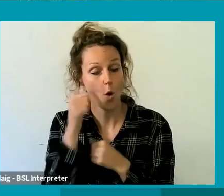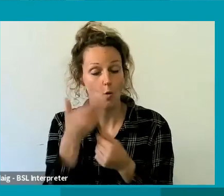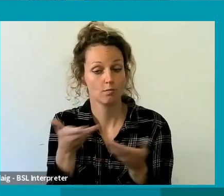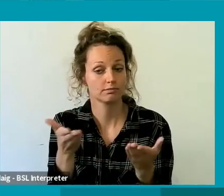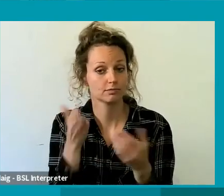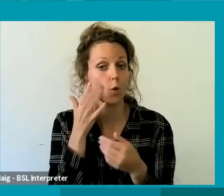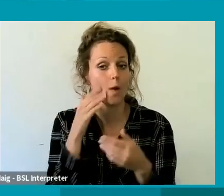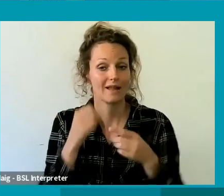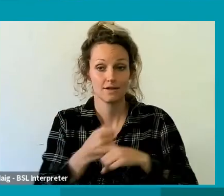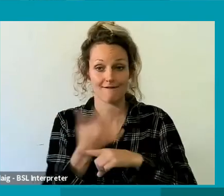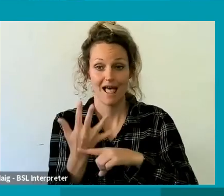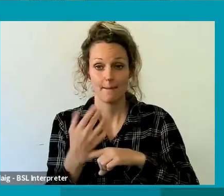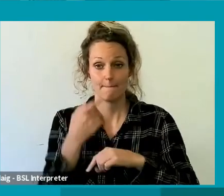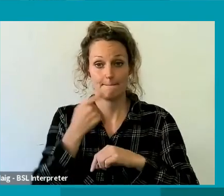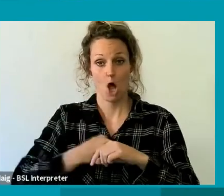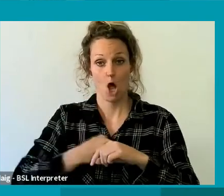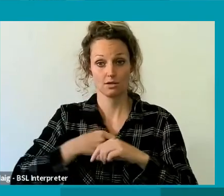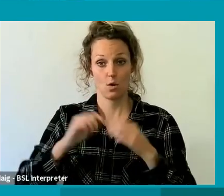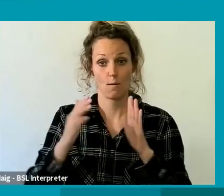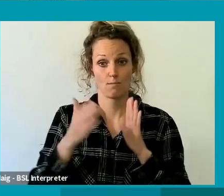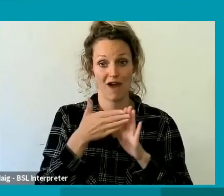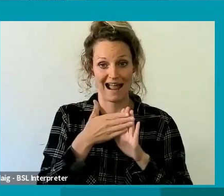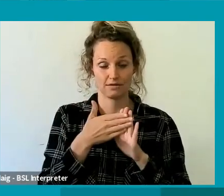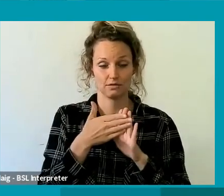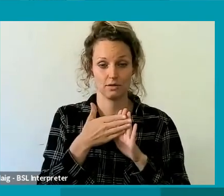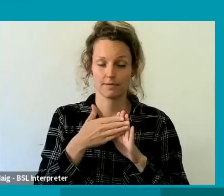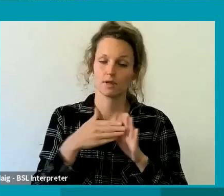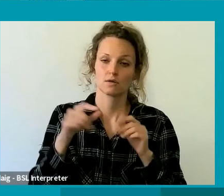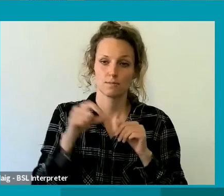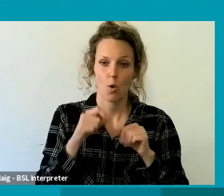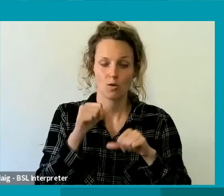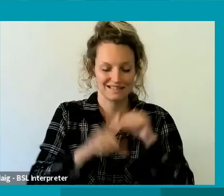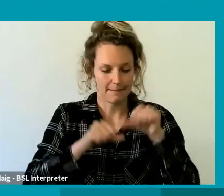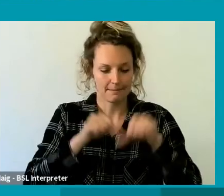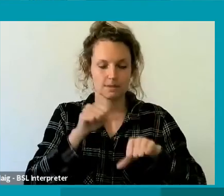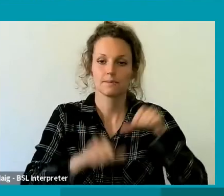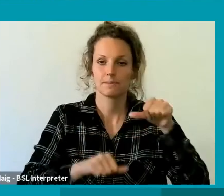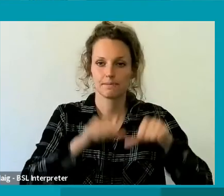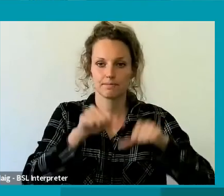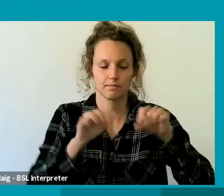brand to do it in incremental steps because your credibility takes time,